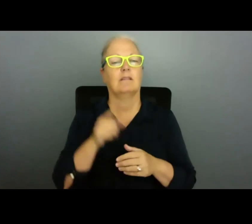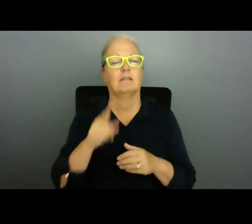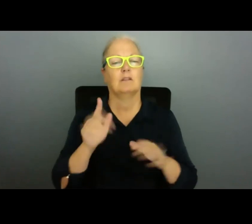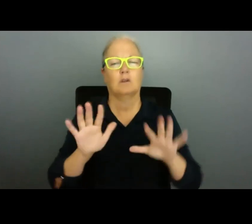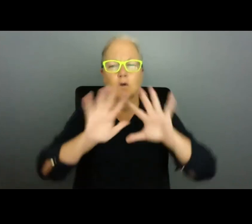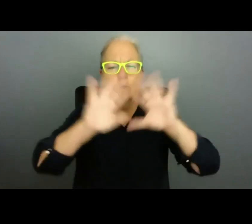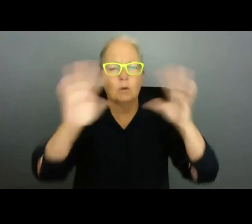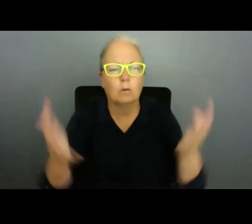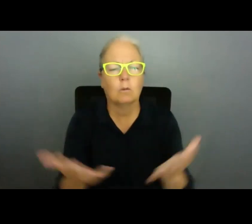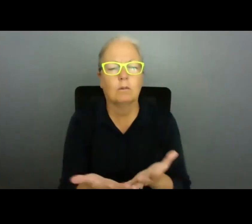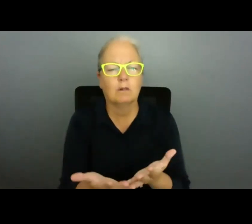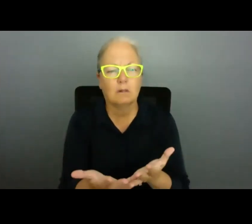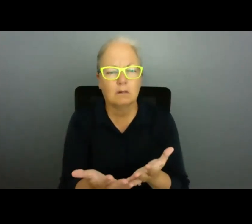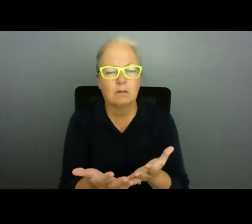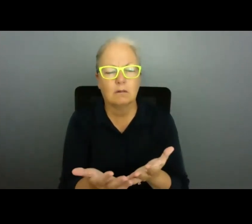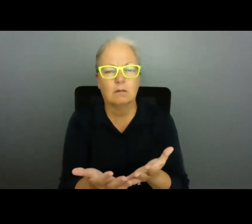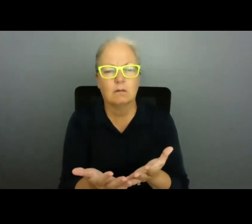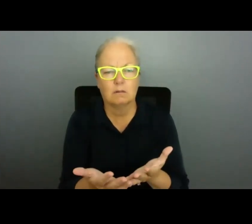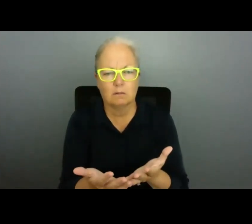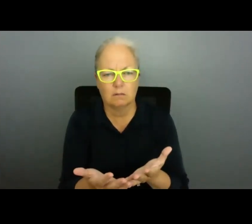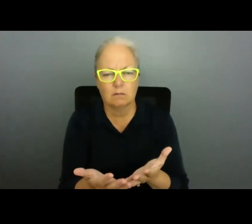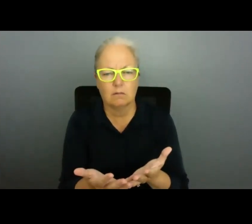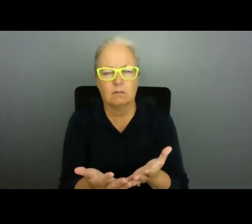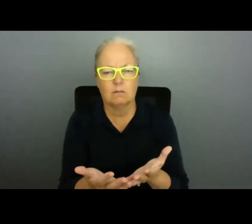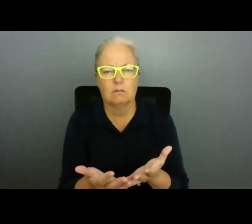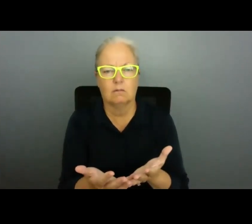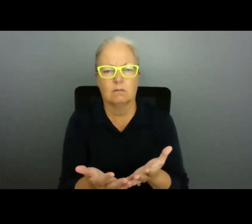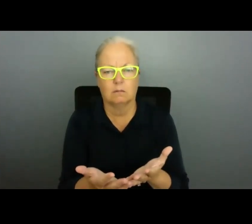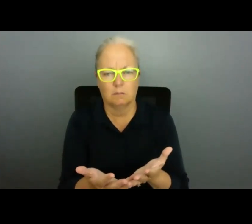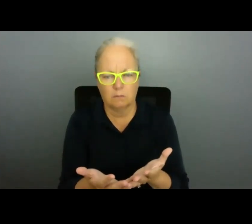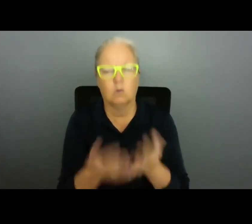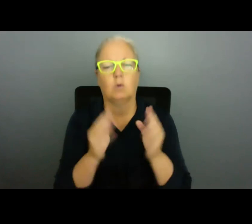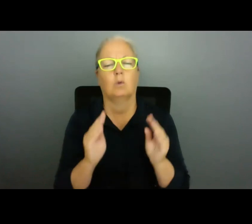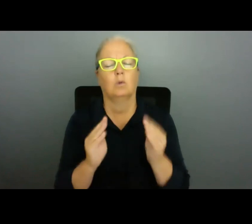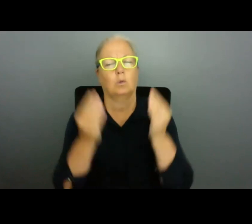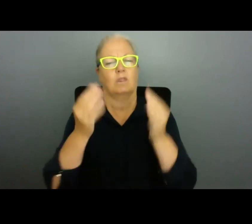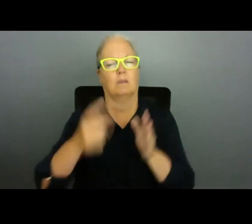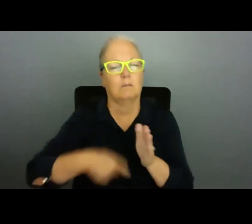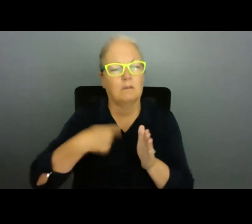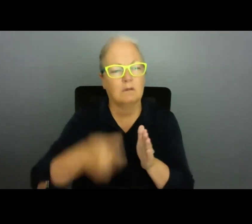that wh and the world's largest youth organizations representing 250 million people